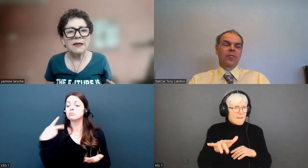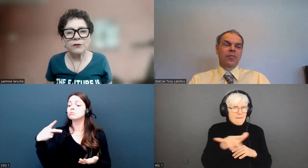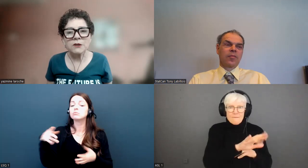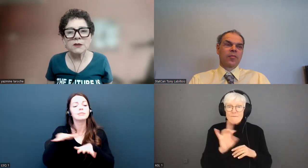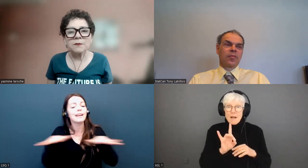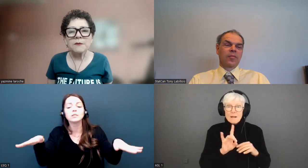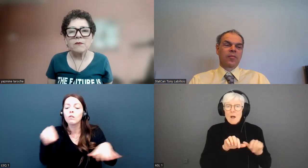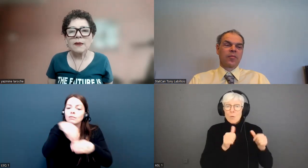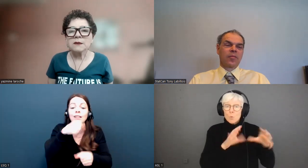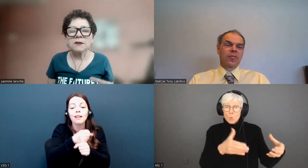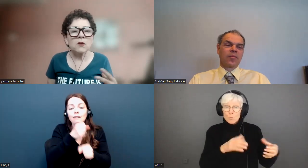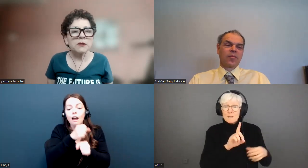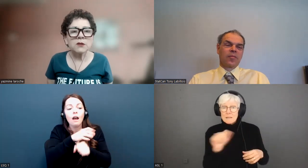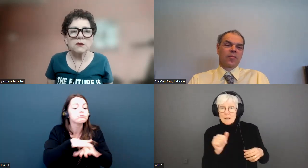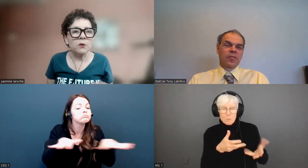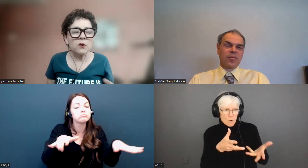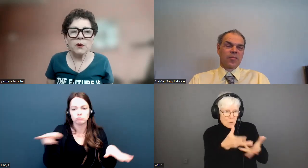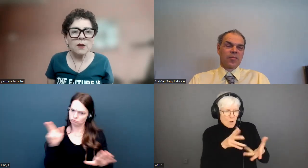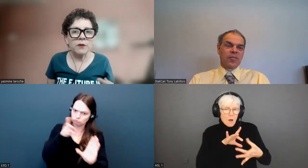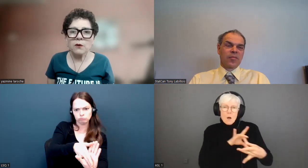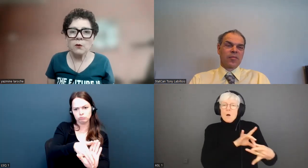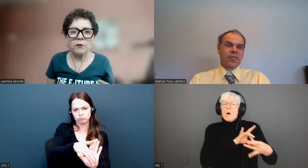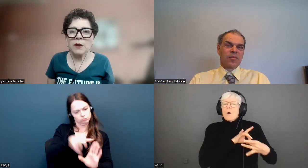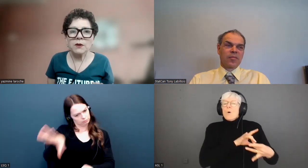leverage them because it's so much easier when you're working with a group of people